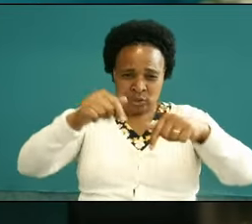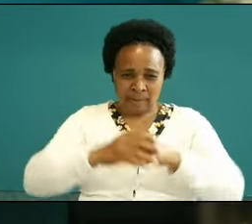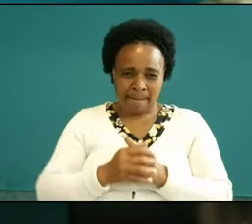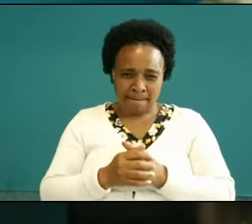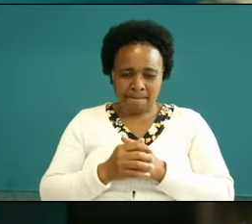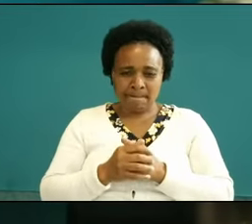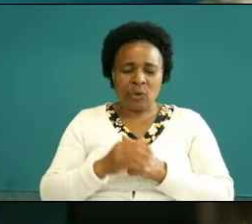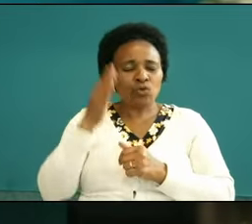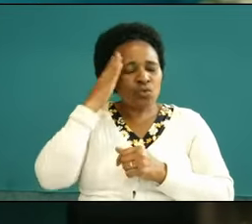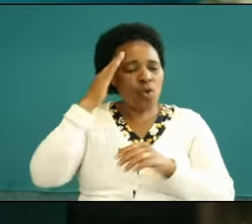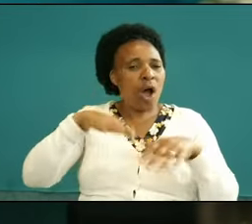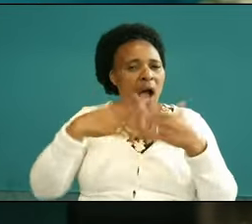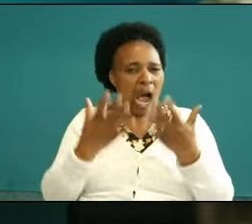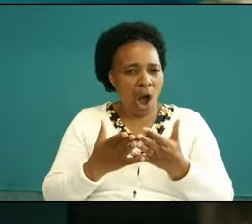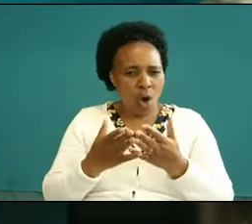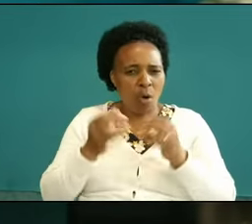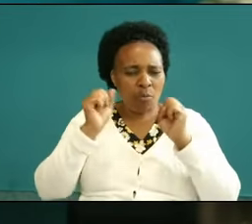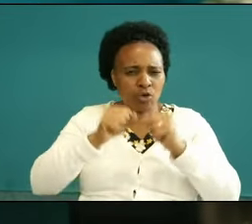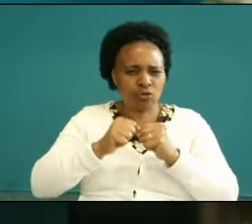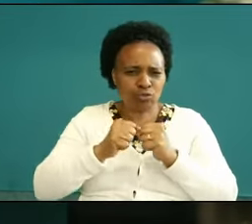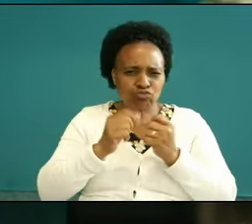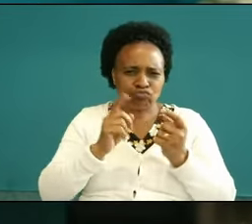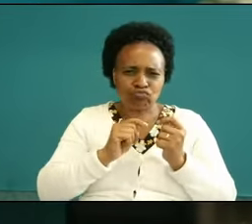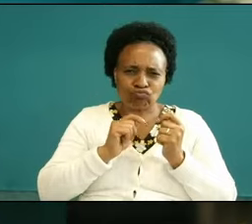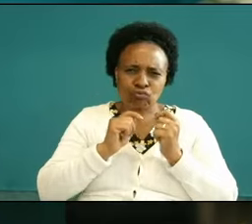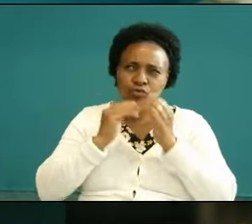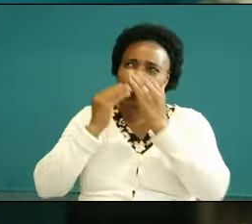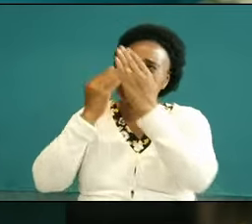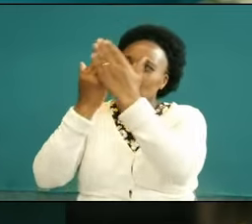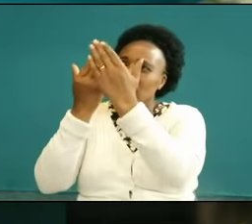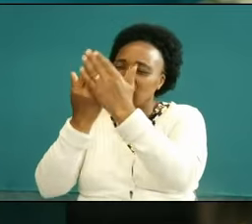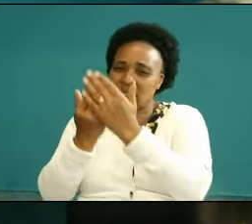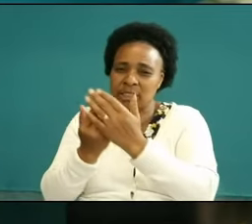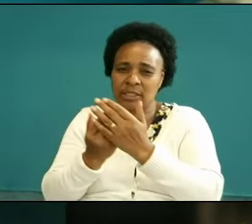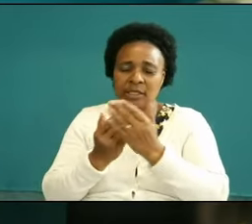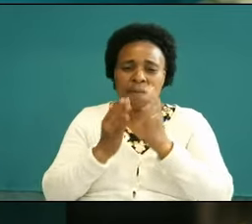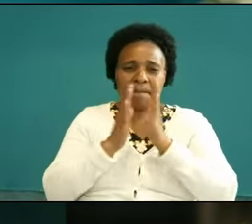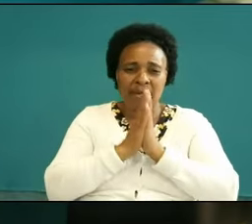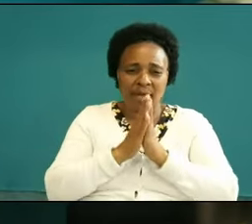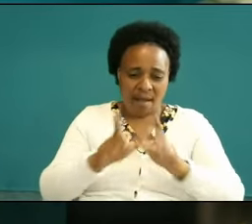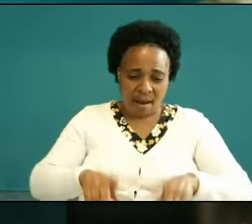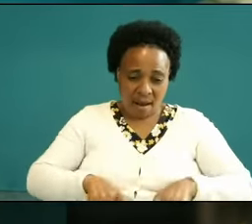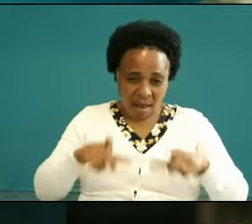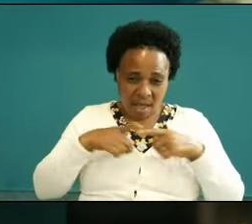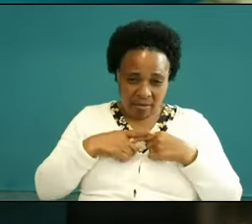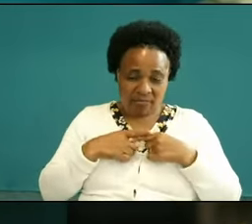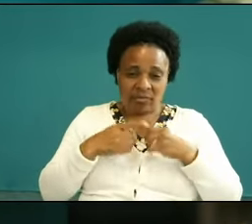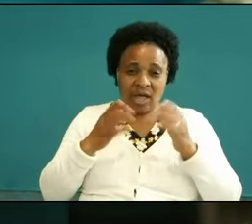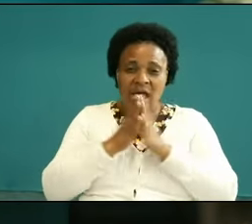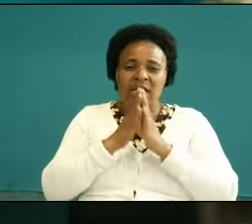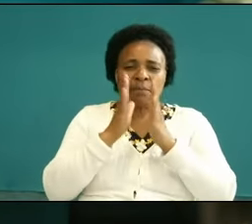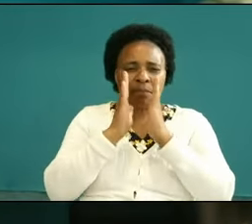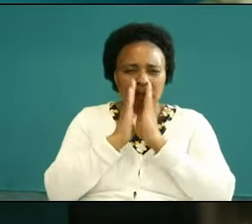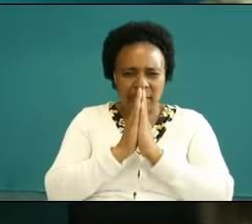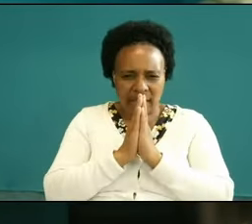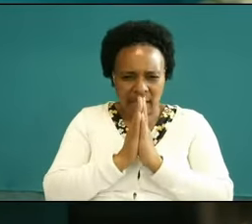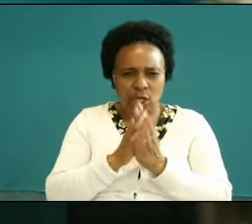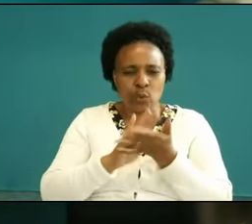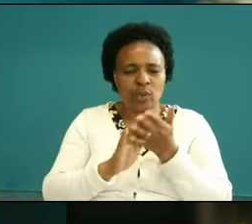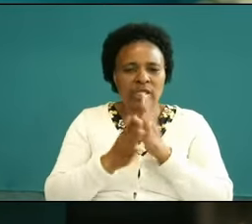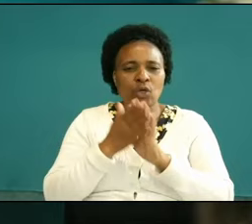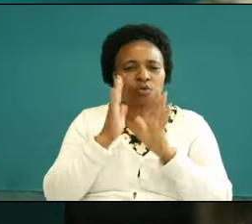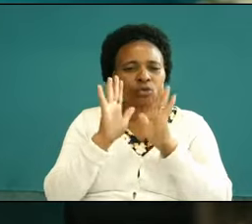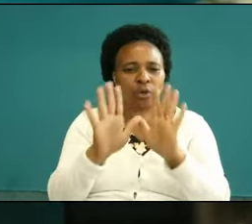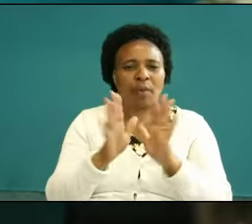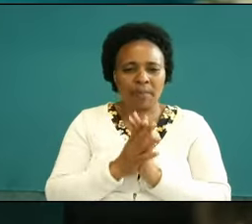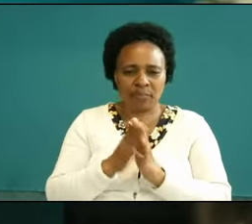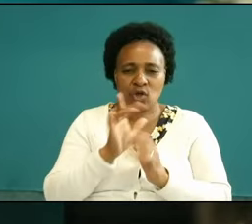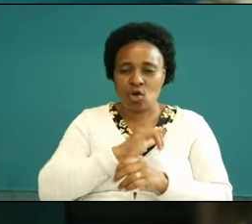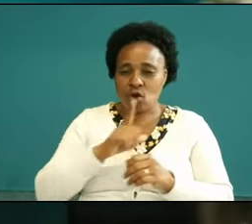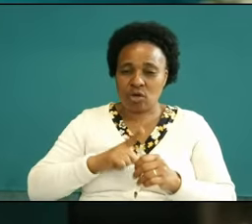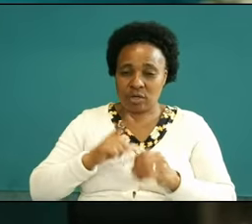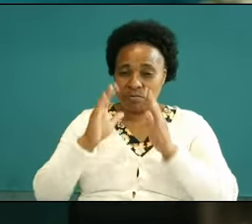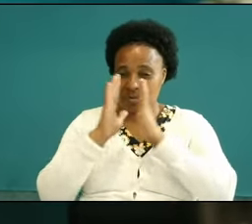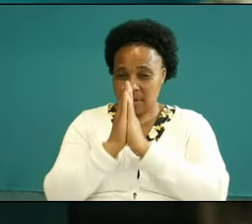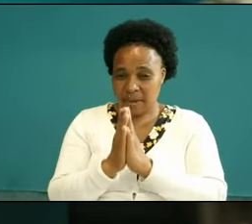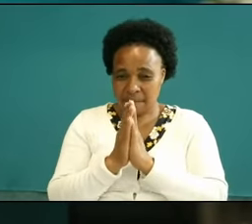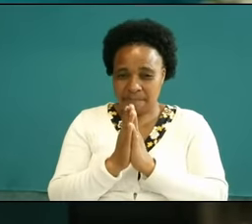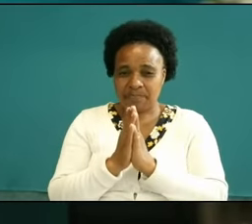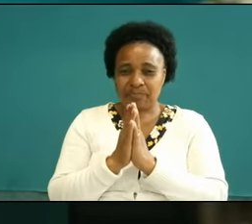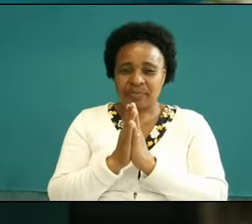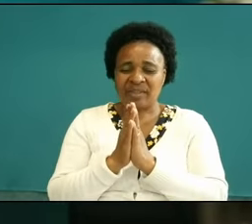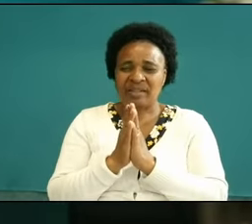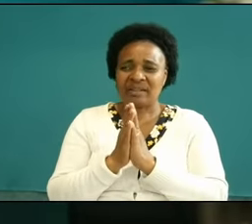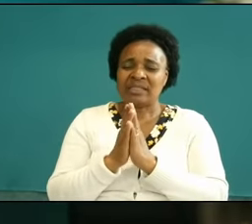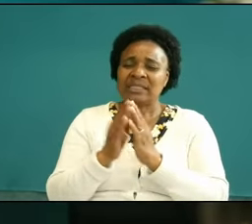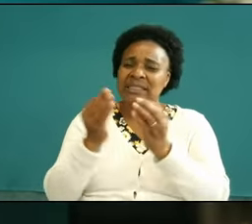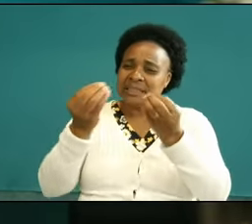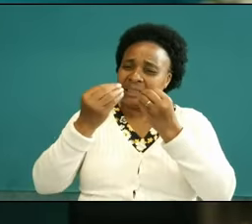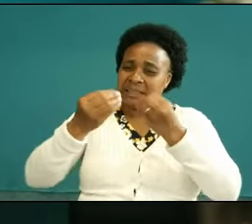to know how to transpose our prayer life and pray in the spirit Lord I pray that you may teach us